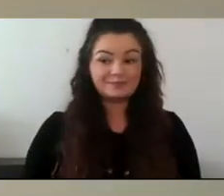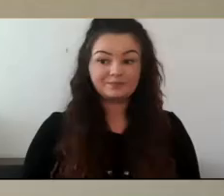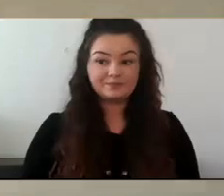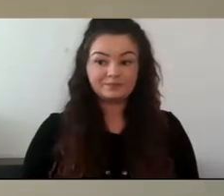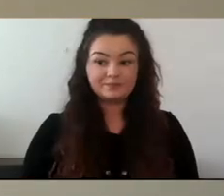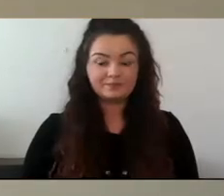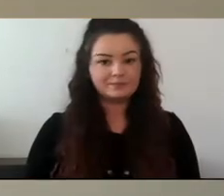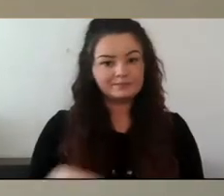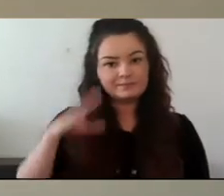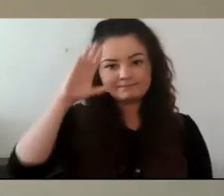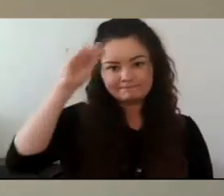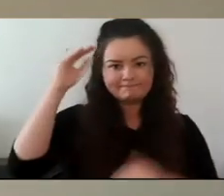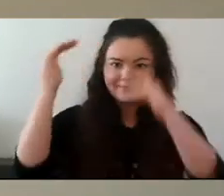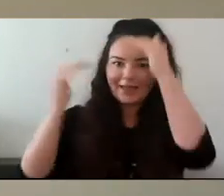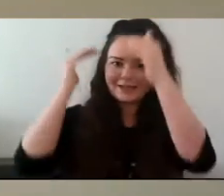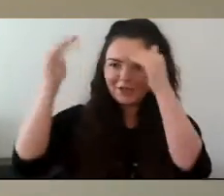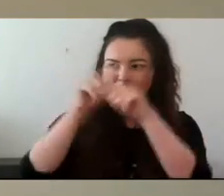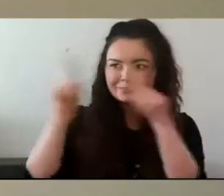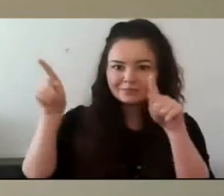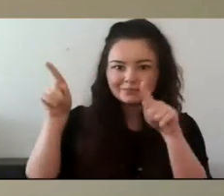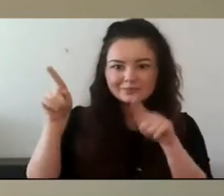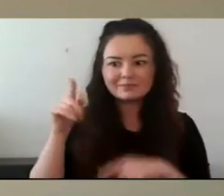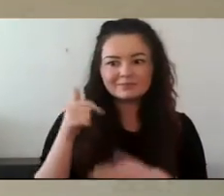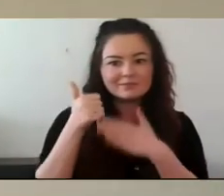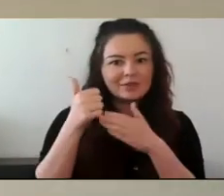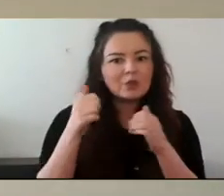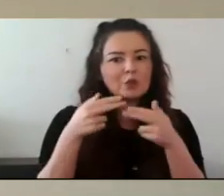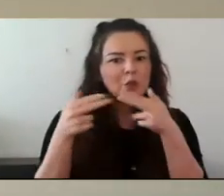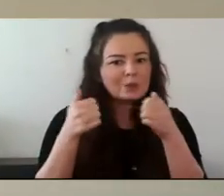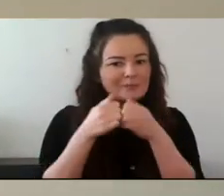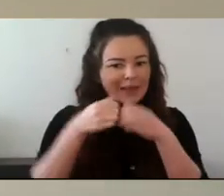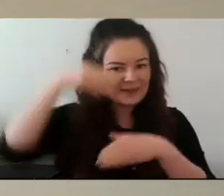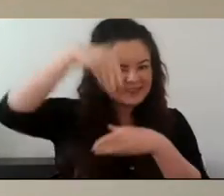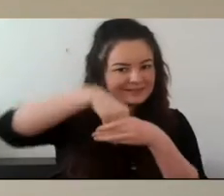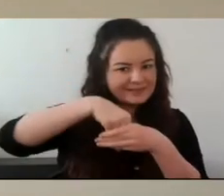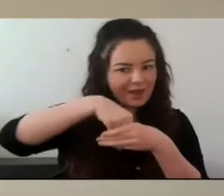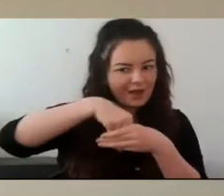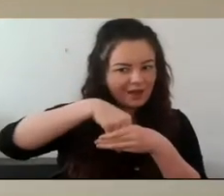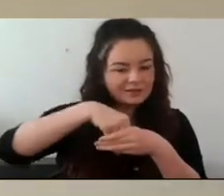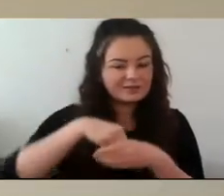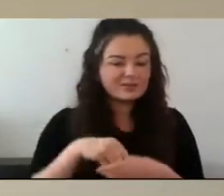Adults, again, I advise you put some newspaper inside just a flat sheet or two sheets